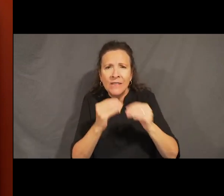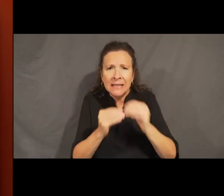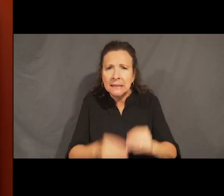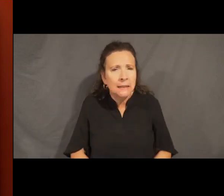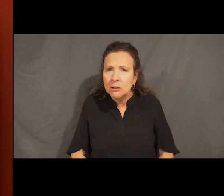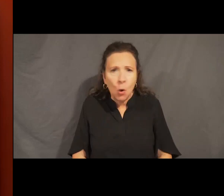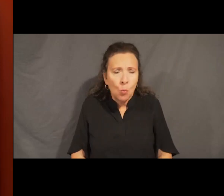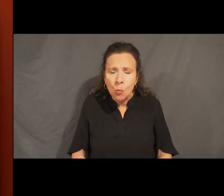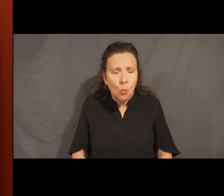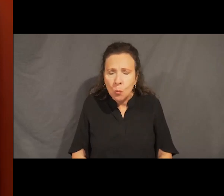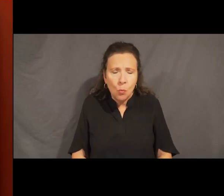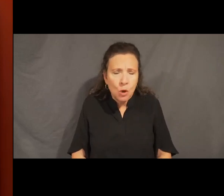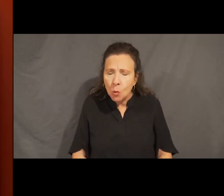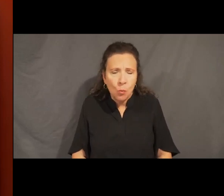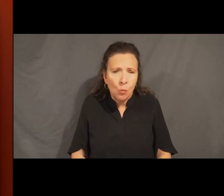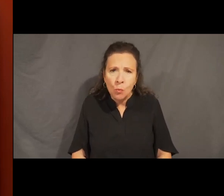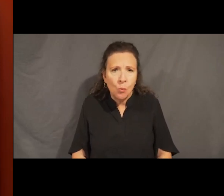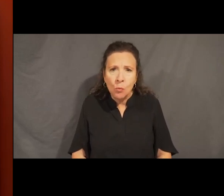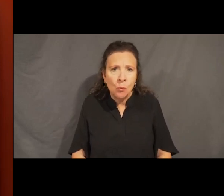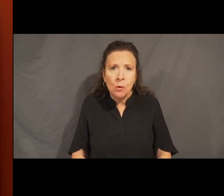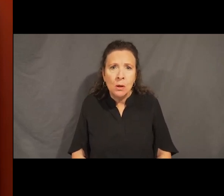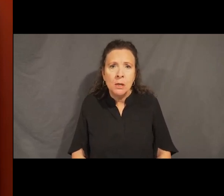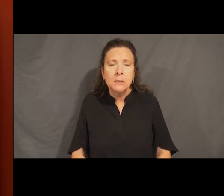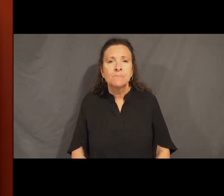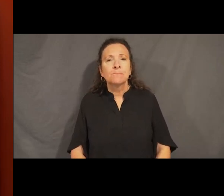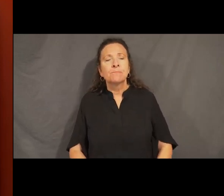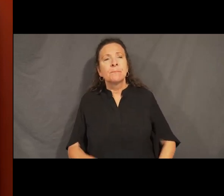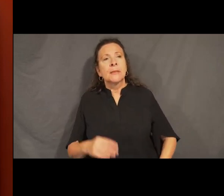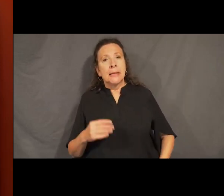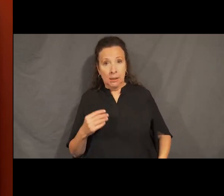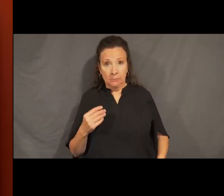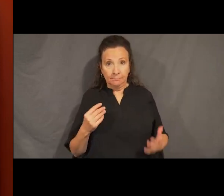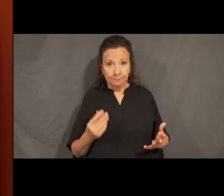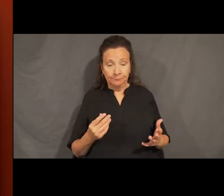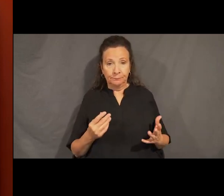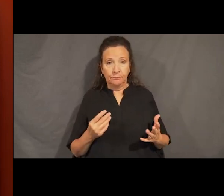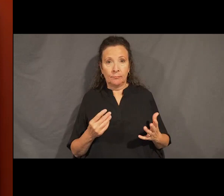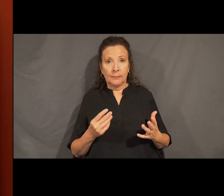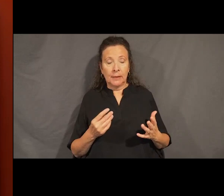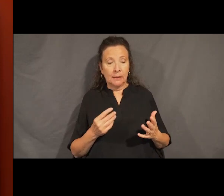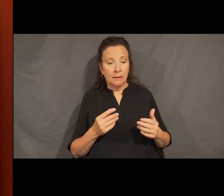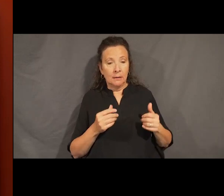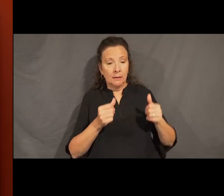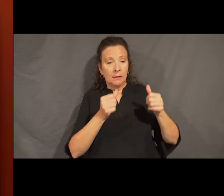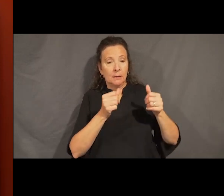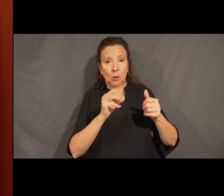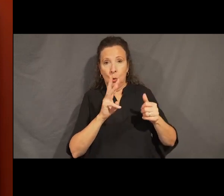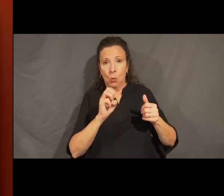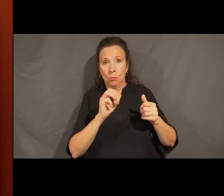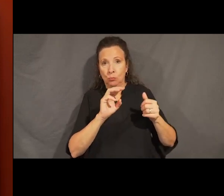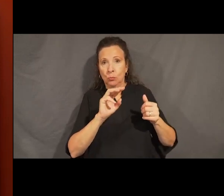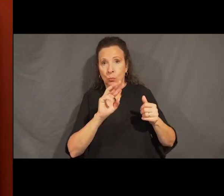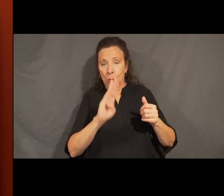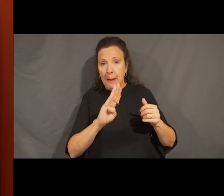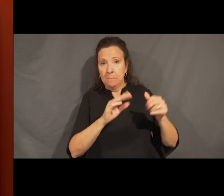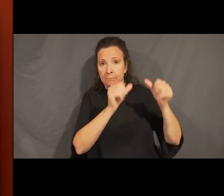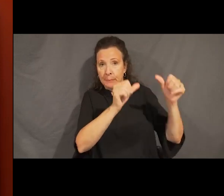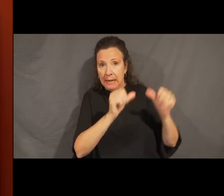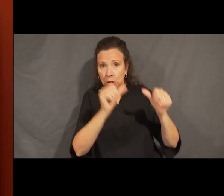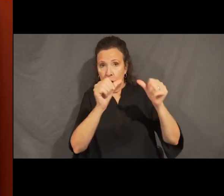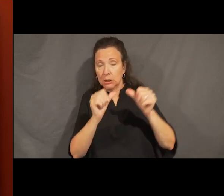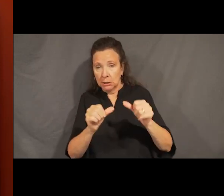so. I think that the number of web pages, the number of screens being developed while we are